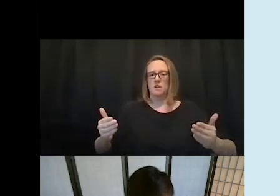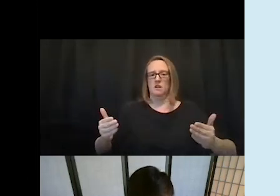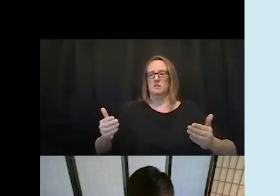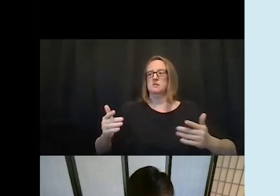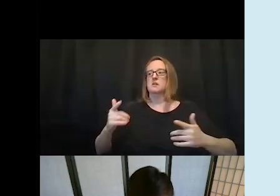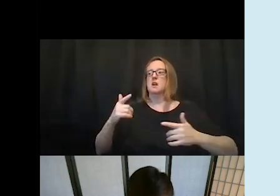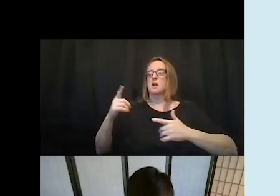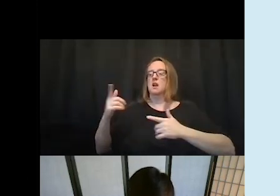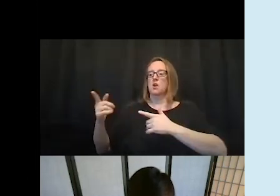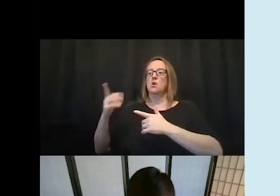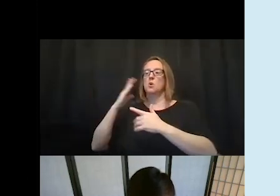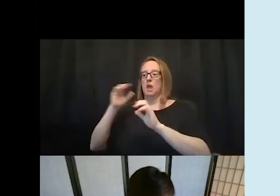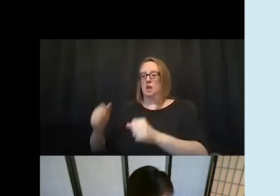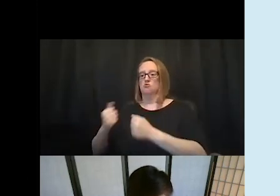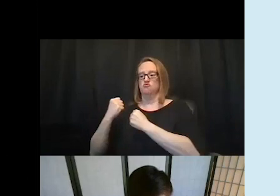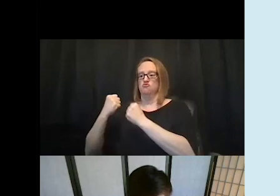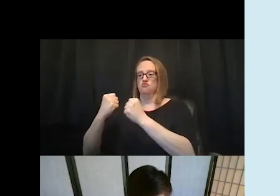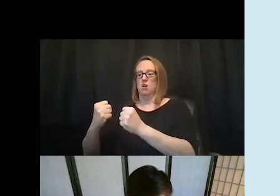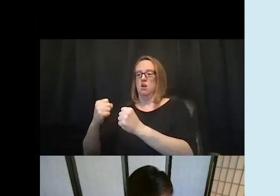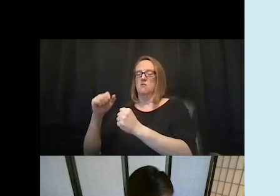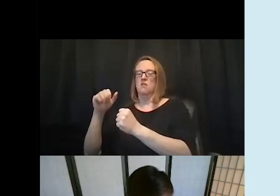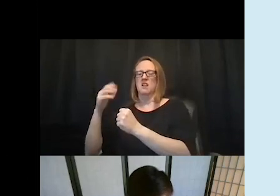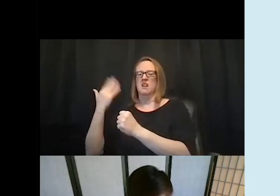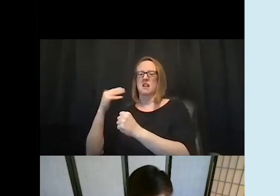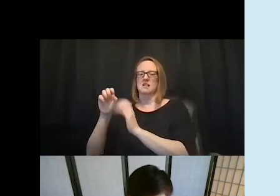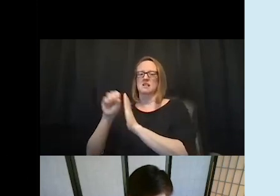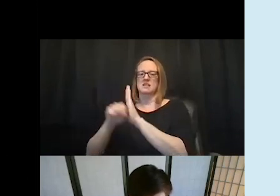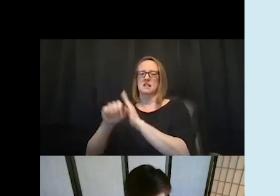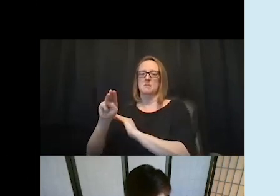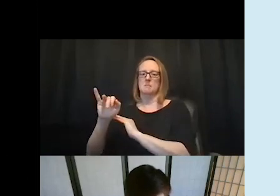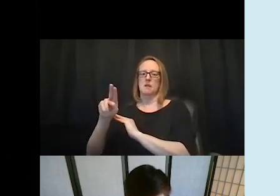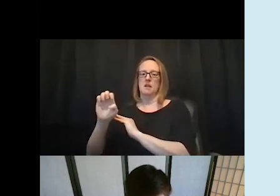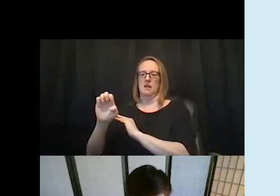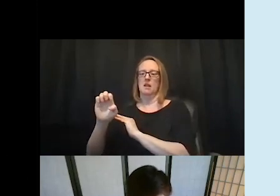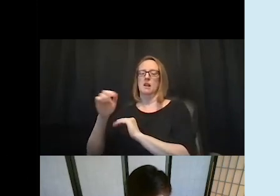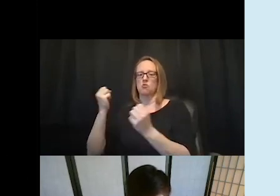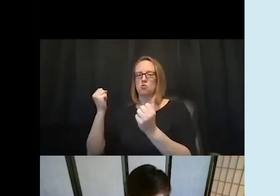the lake to the other and people have an unusually high quantity of missing teeth and fingers but you